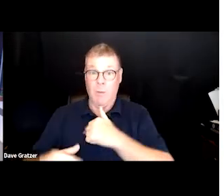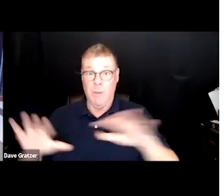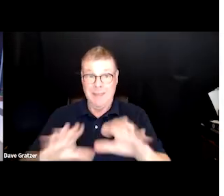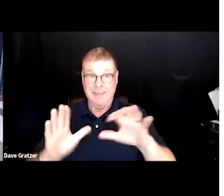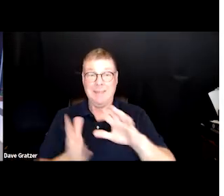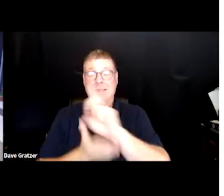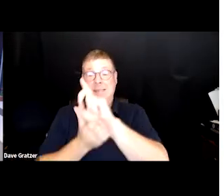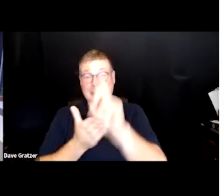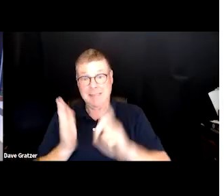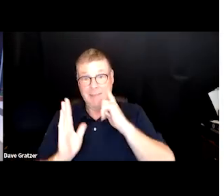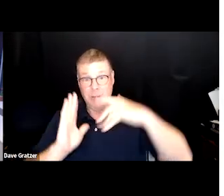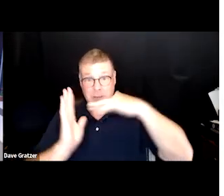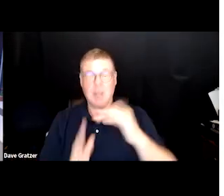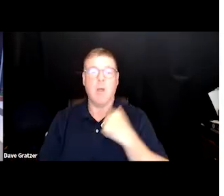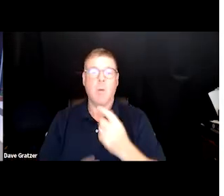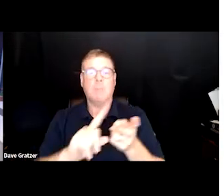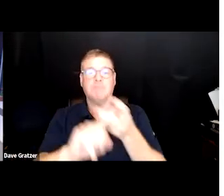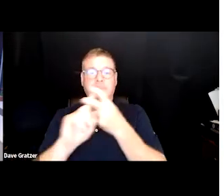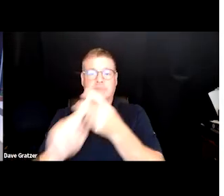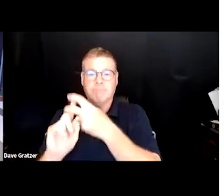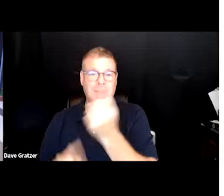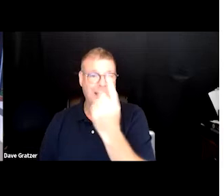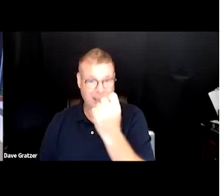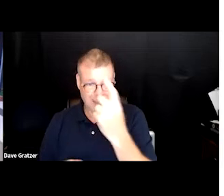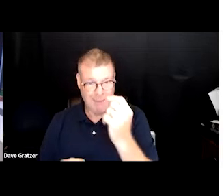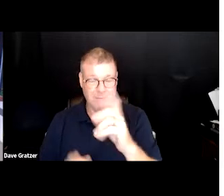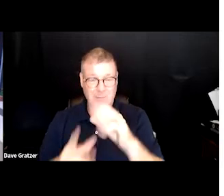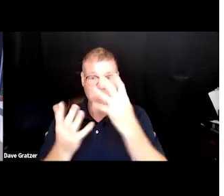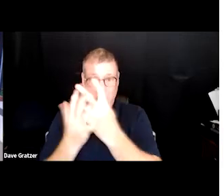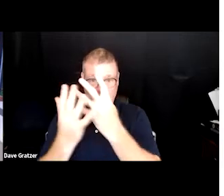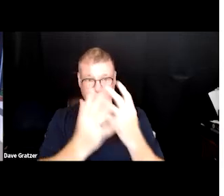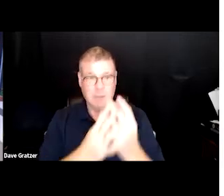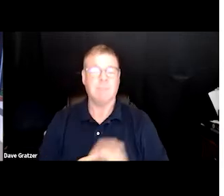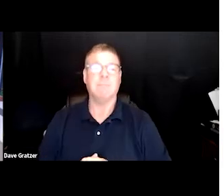we recruited 11 of the jails that participated in this medication treatment expansion program.